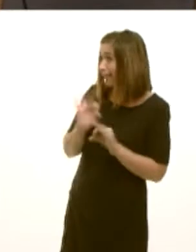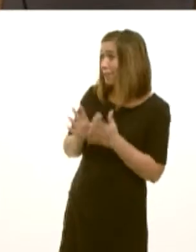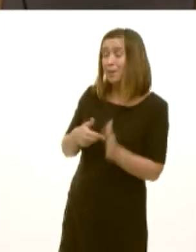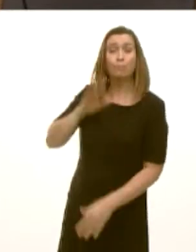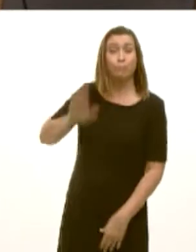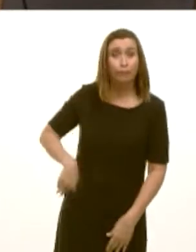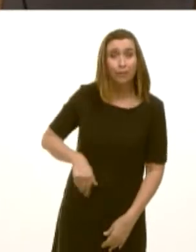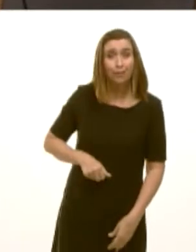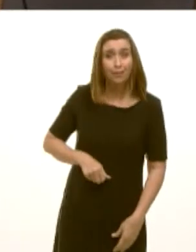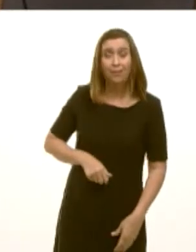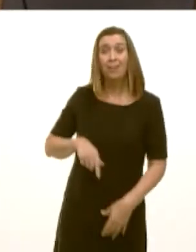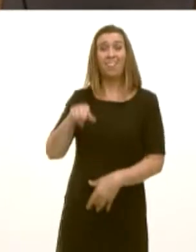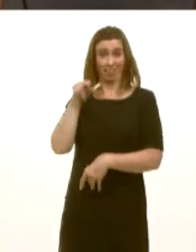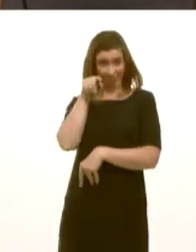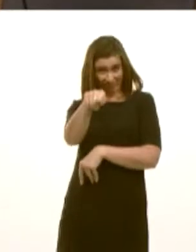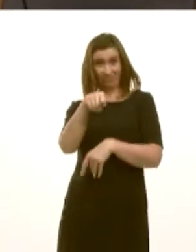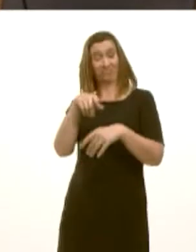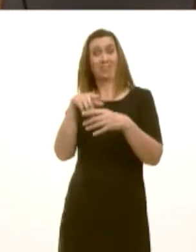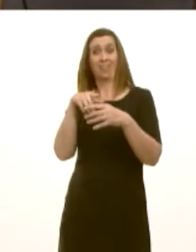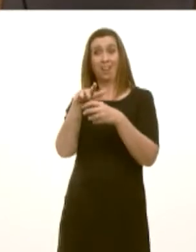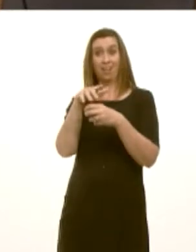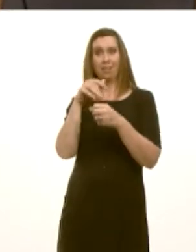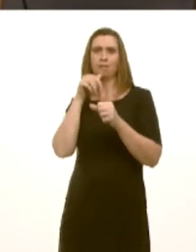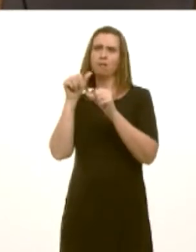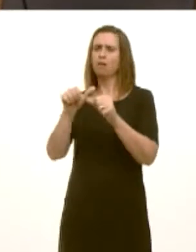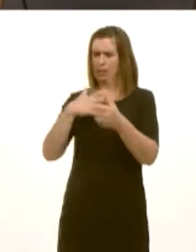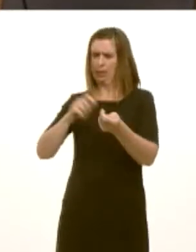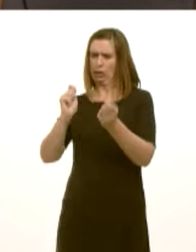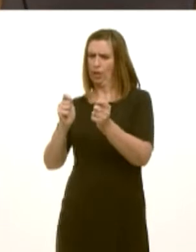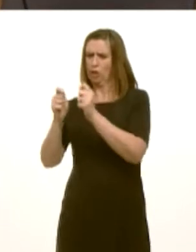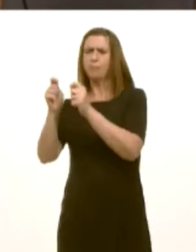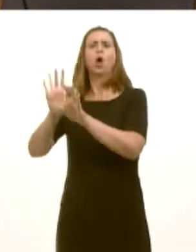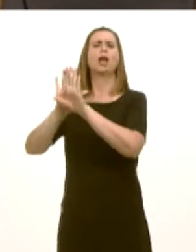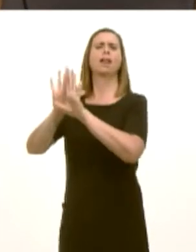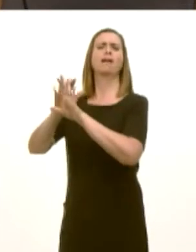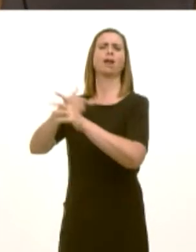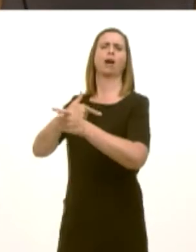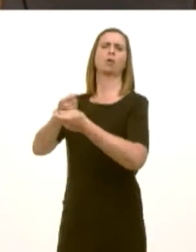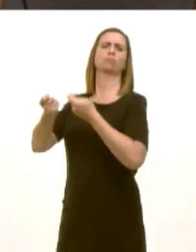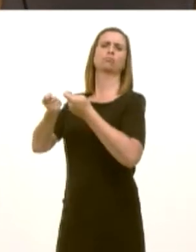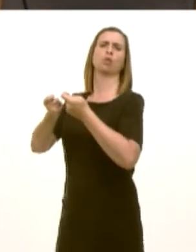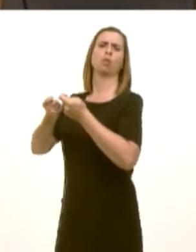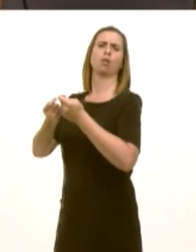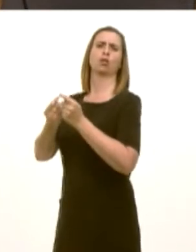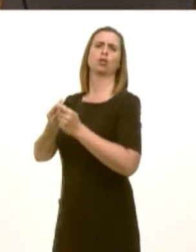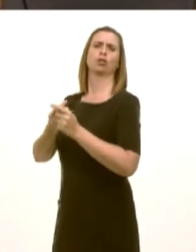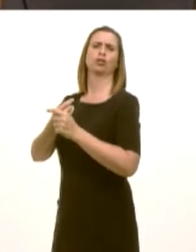They have lurched from being in favour of reorganisation, except for some authorities that they want to control, now to not being in favour of any kind of reorganisation.